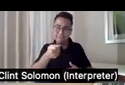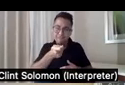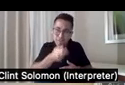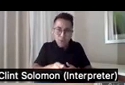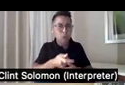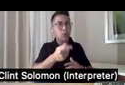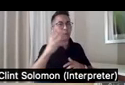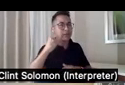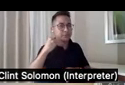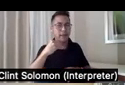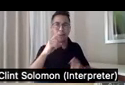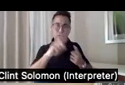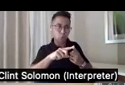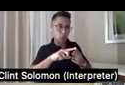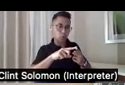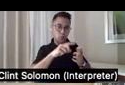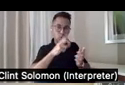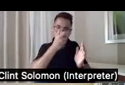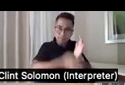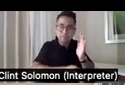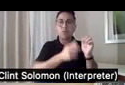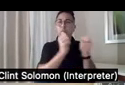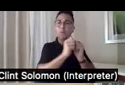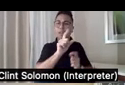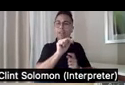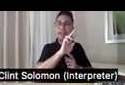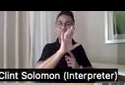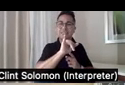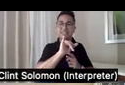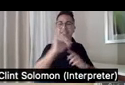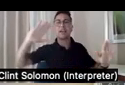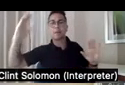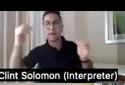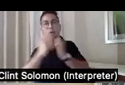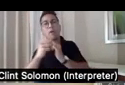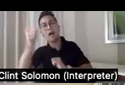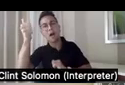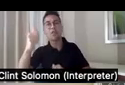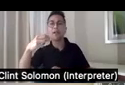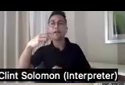to engage in literacy than hearing insighted children have and it's just the opposite of